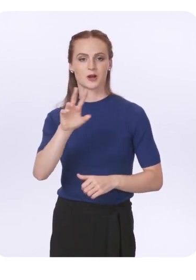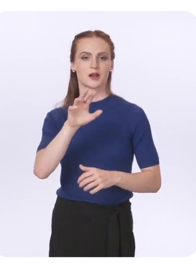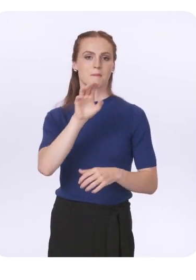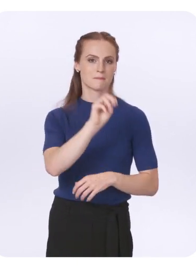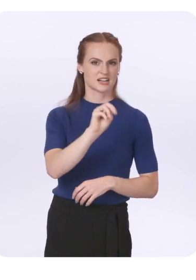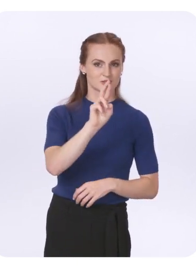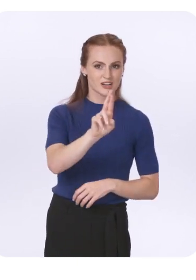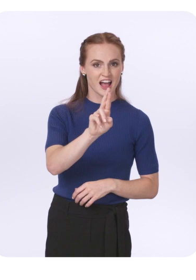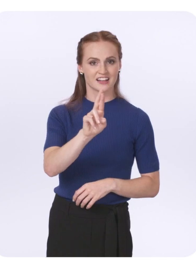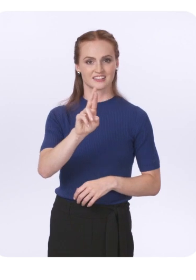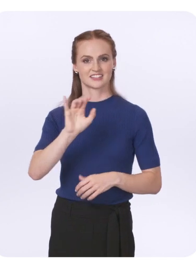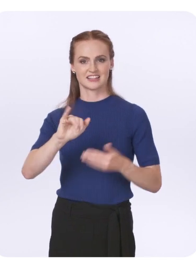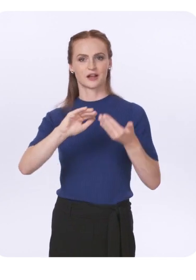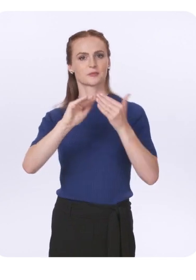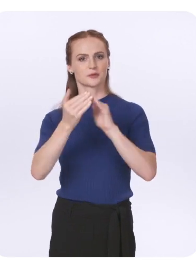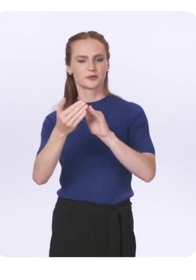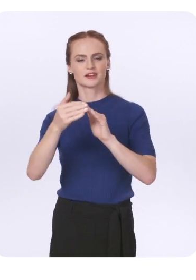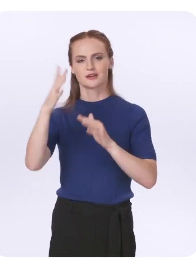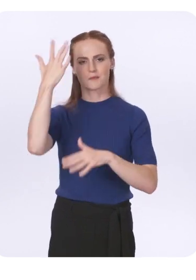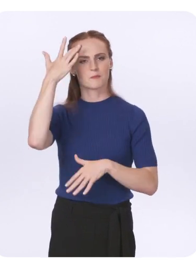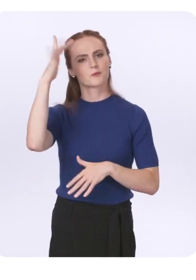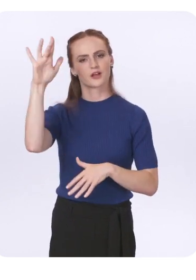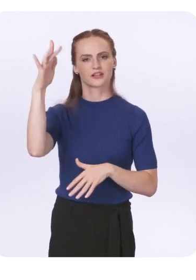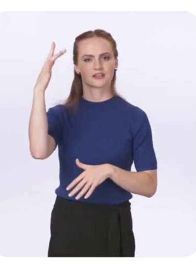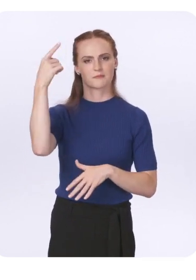We can’t wait to see the magic you’ll create.